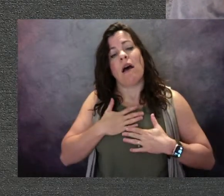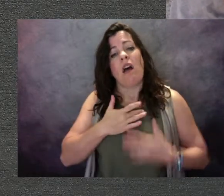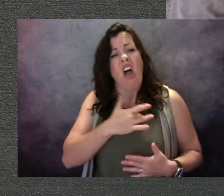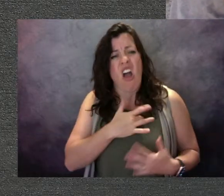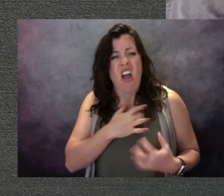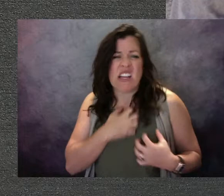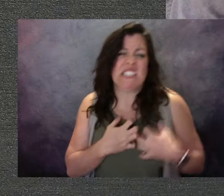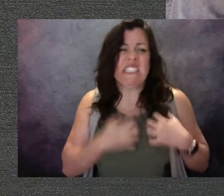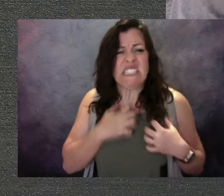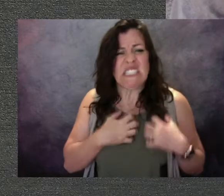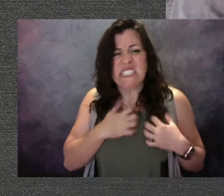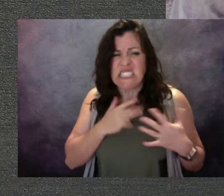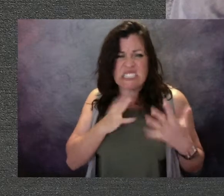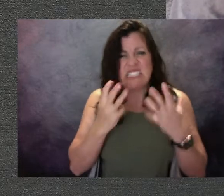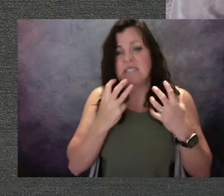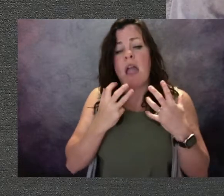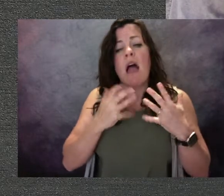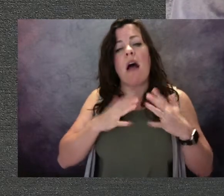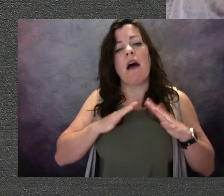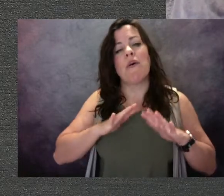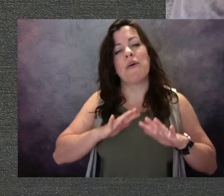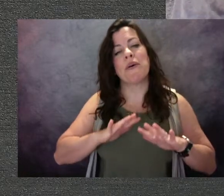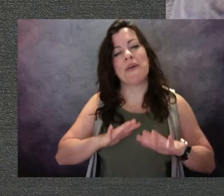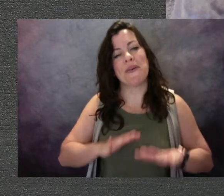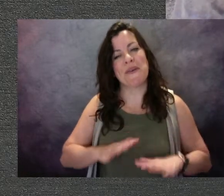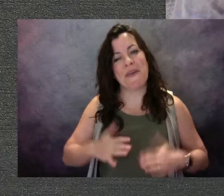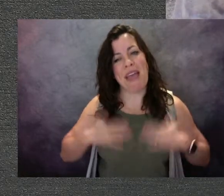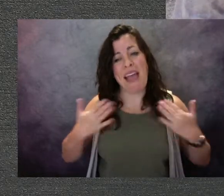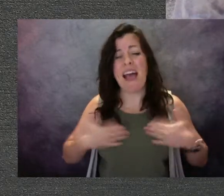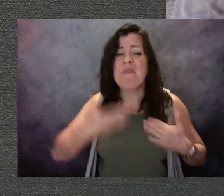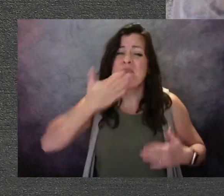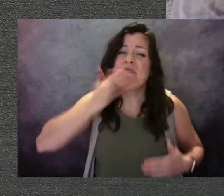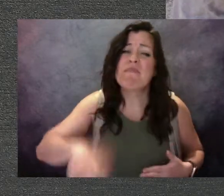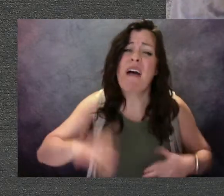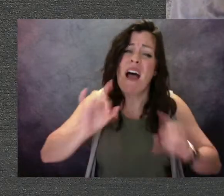So that even on a horrible, painful,